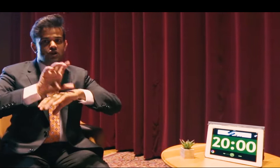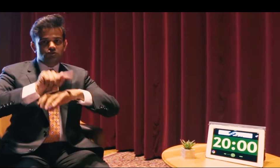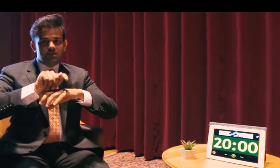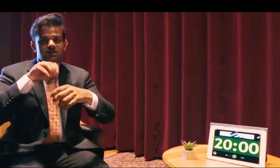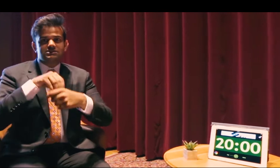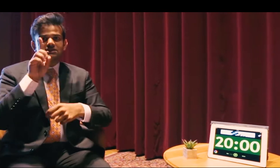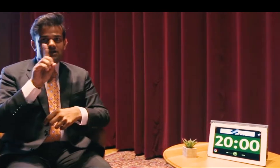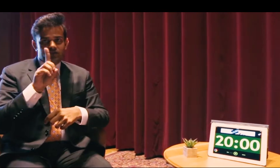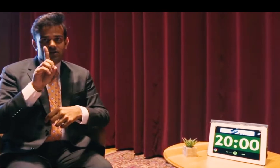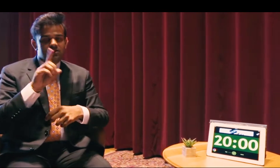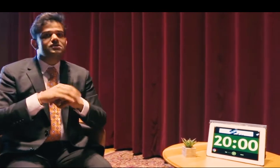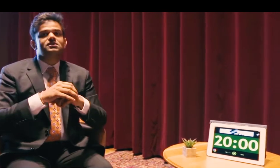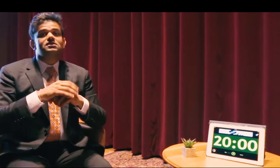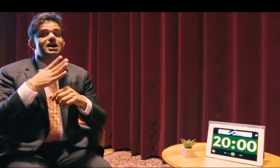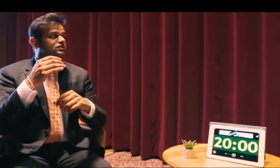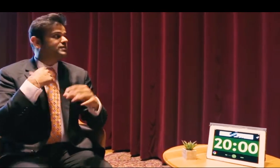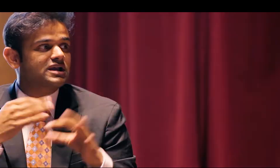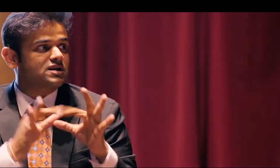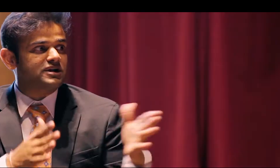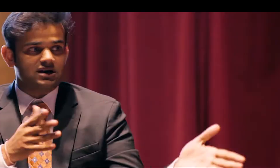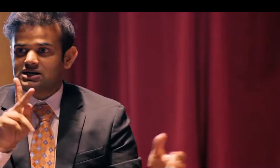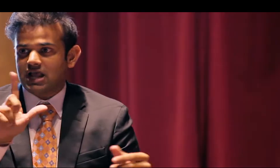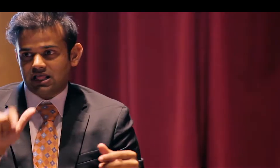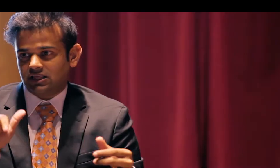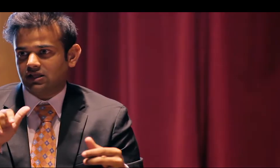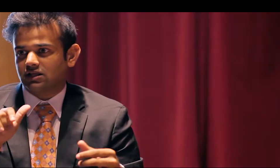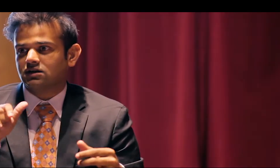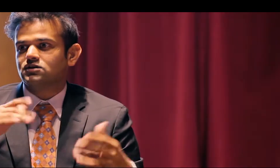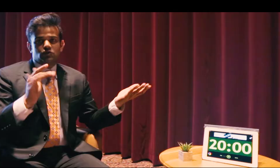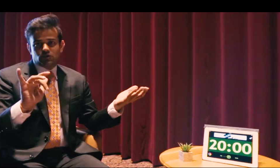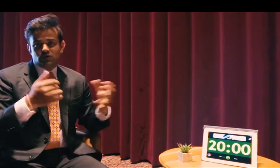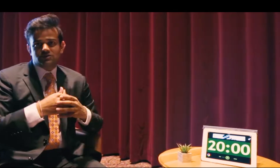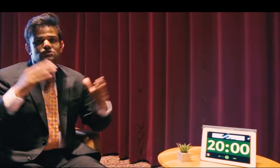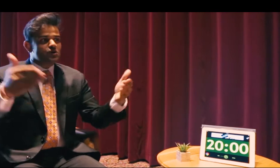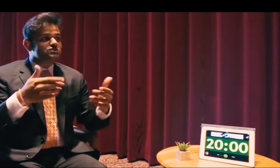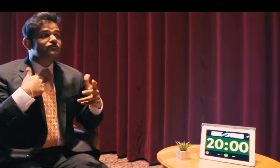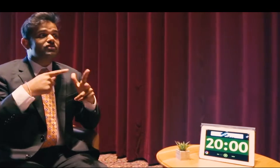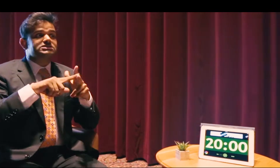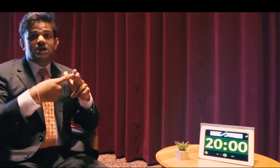a wonderful independent consultant here in Denver and this is my interpreter Kelly.